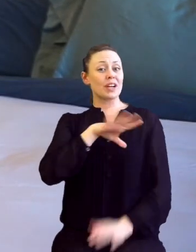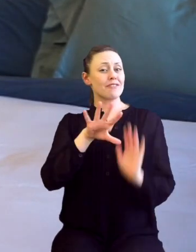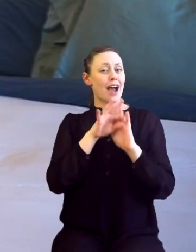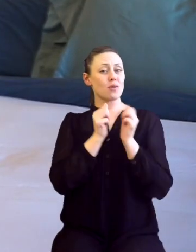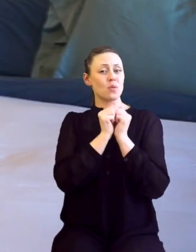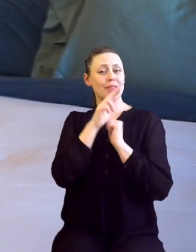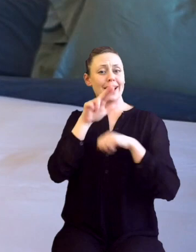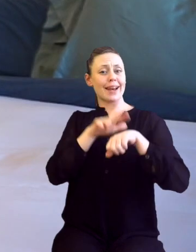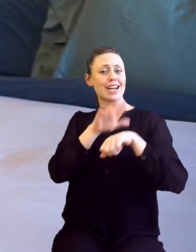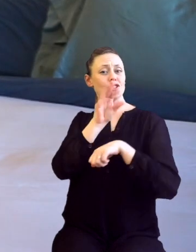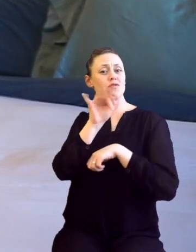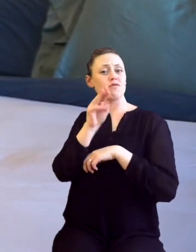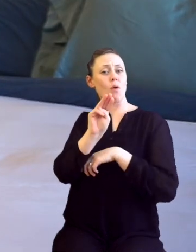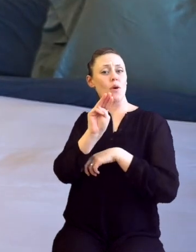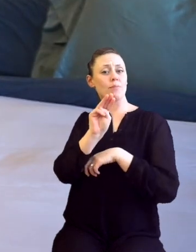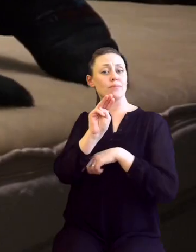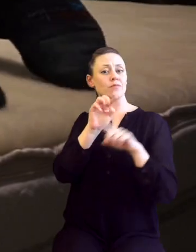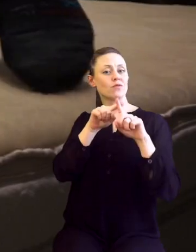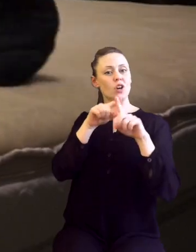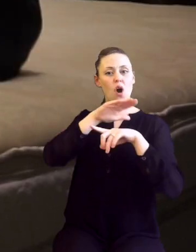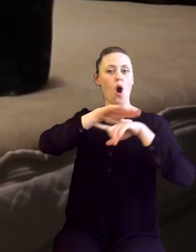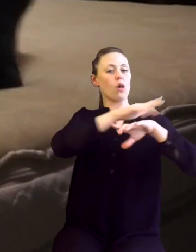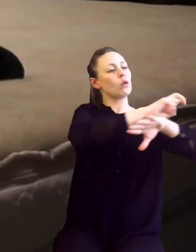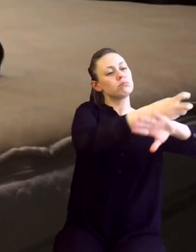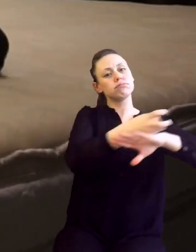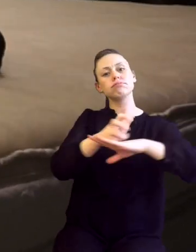mattress is great for those who love a medium to medium-firm setting.